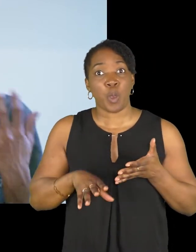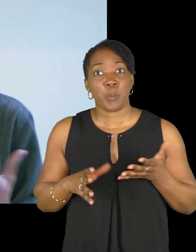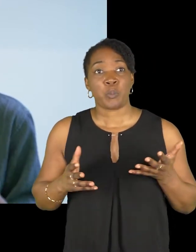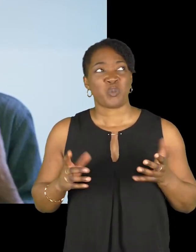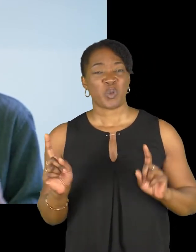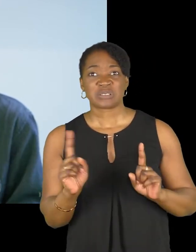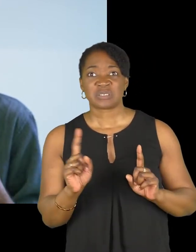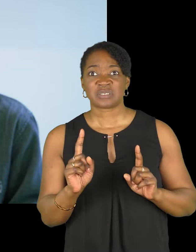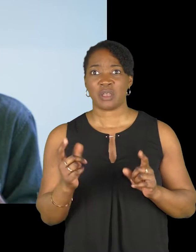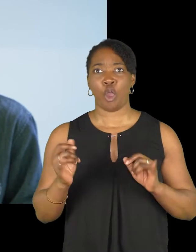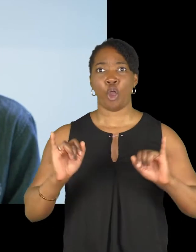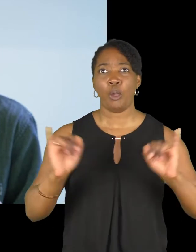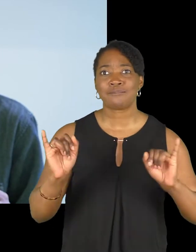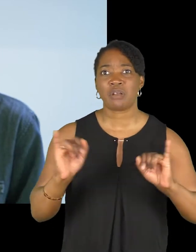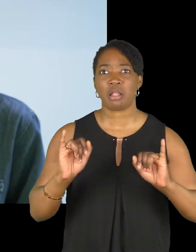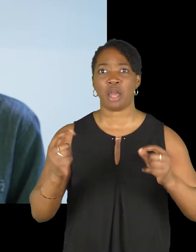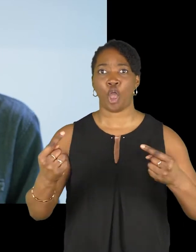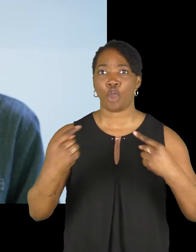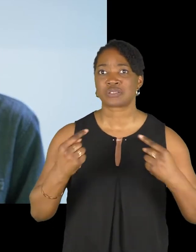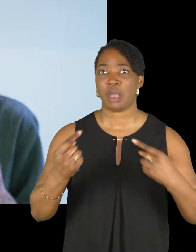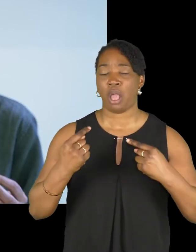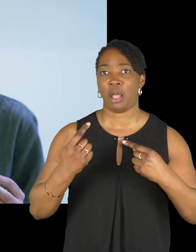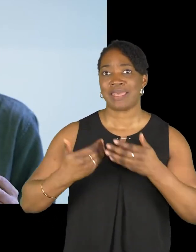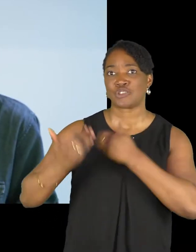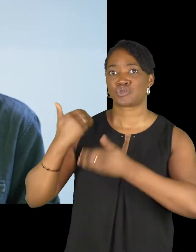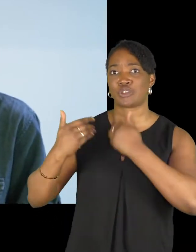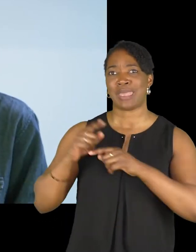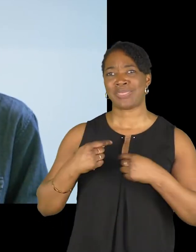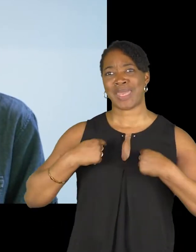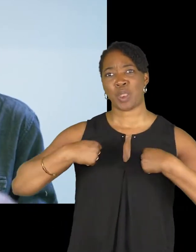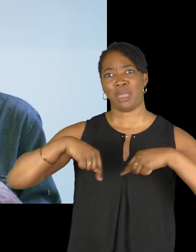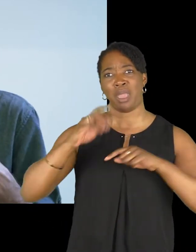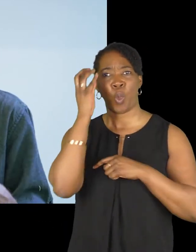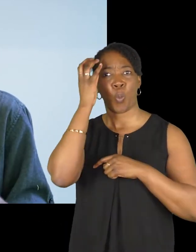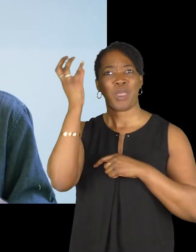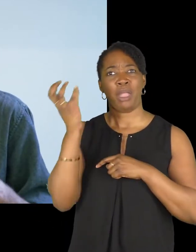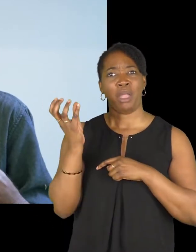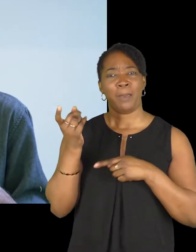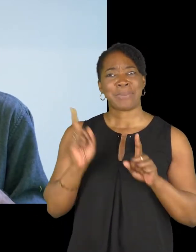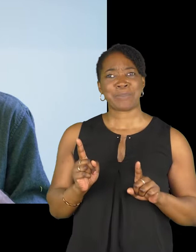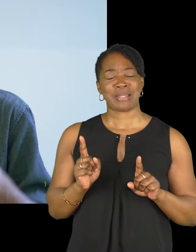from this kind of very hostile, harmful origin, right. And then as queer people thinking through